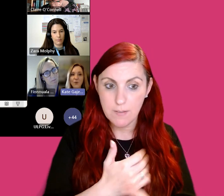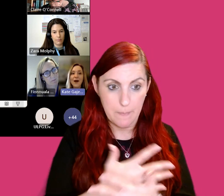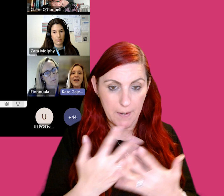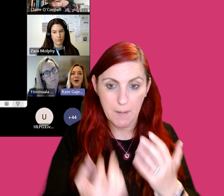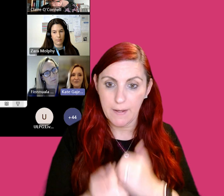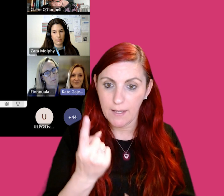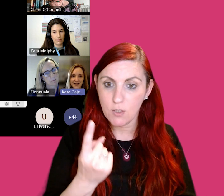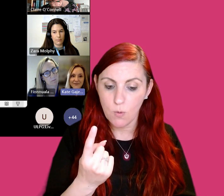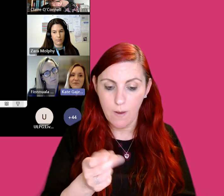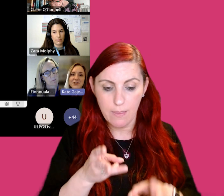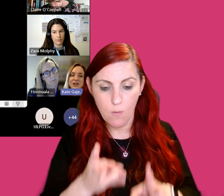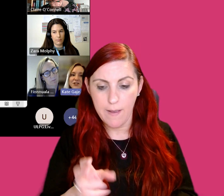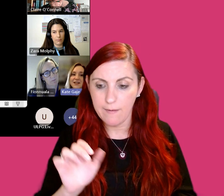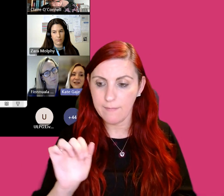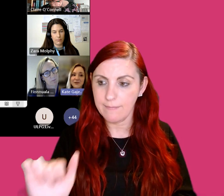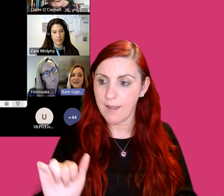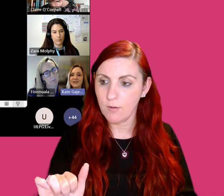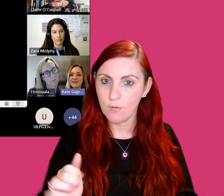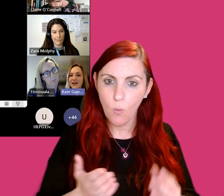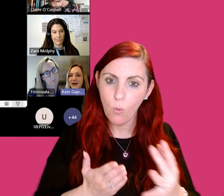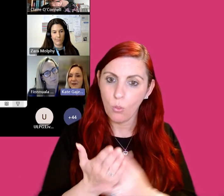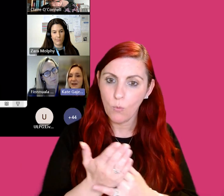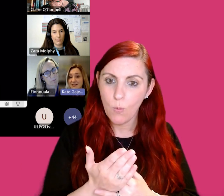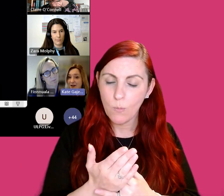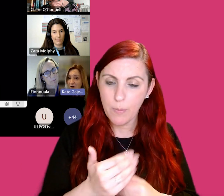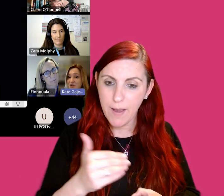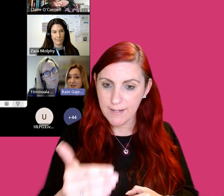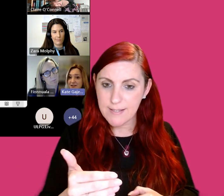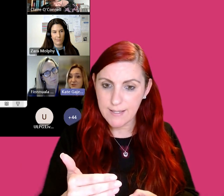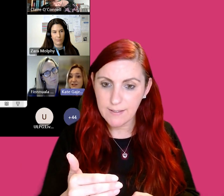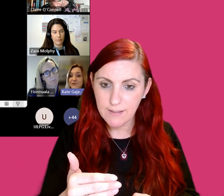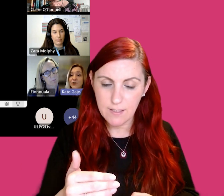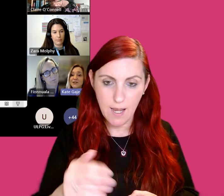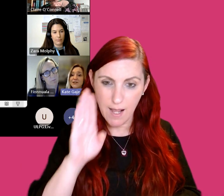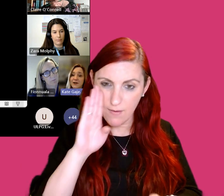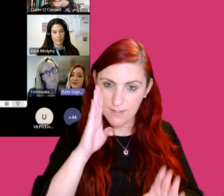uh way of living with gestational diabetes is um is psychological distress of course they were